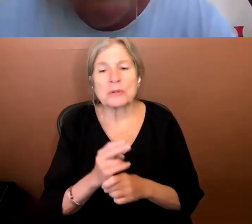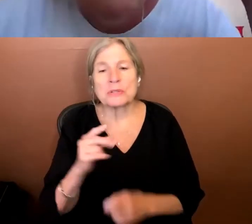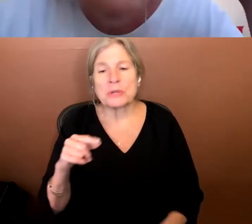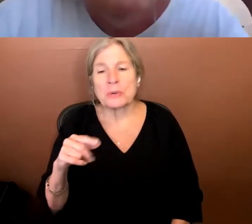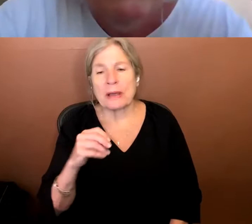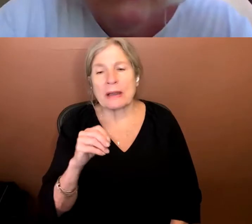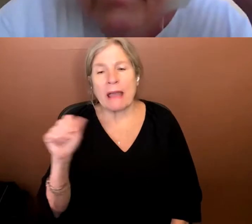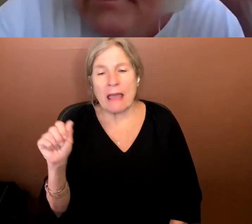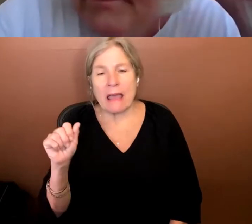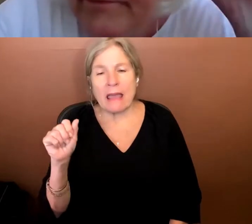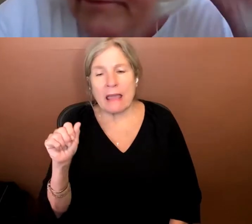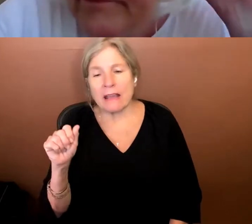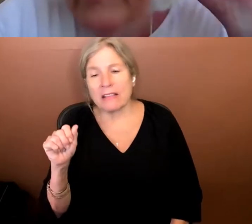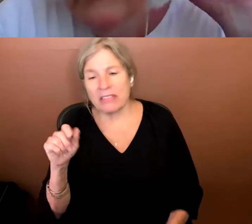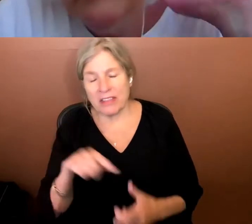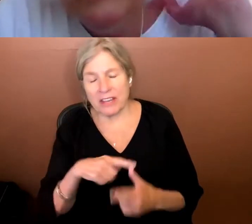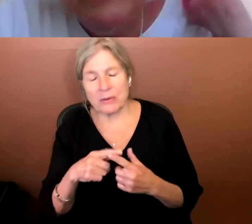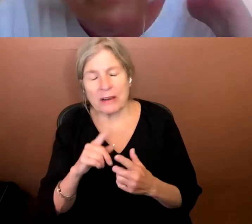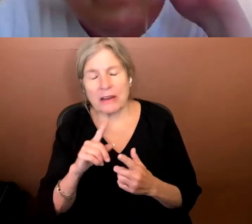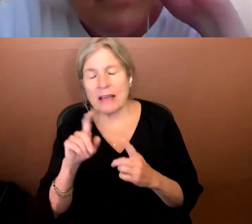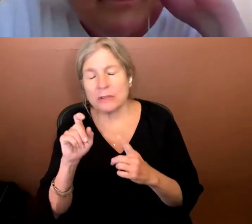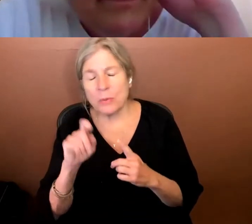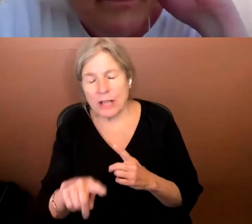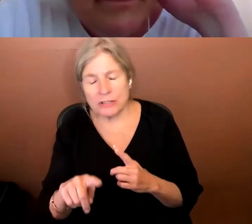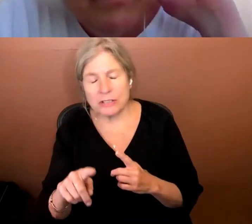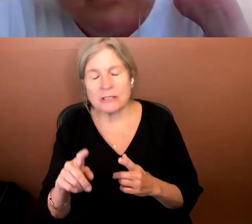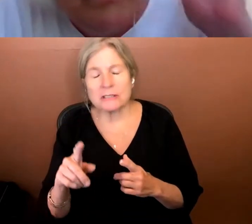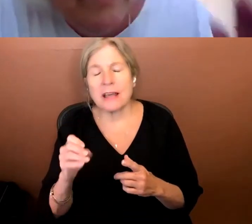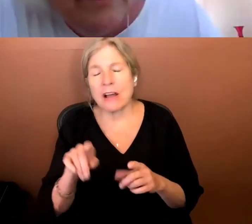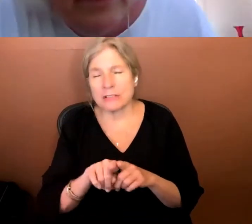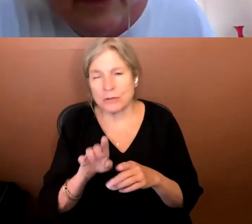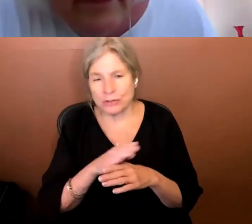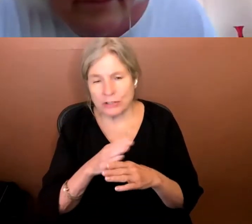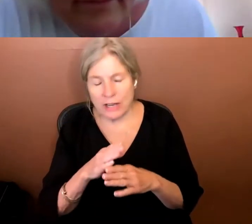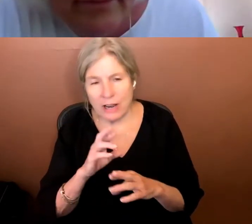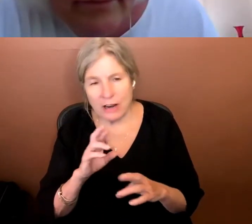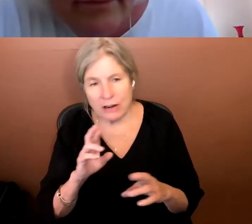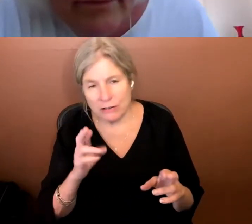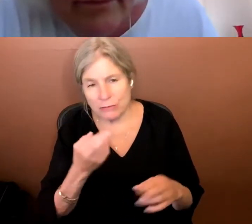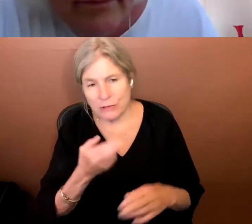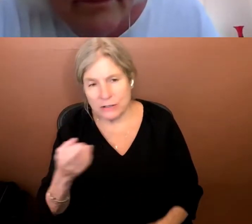questions for our panelists and share resources and reactions and connect with other attendees.